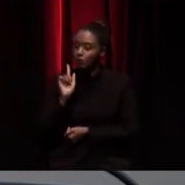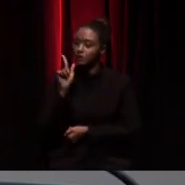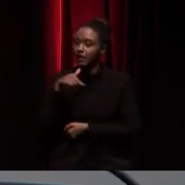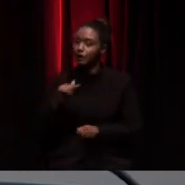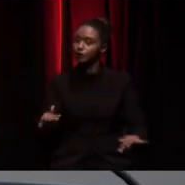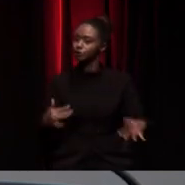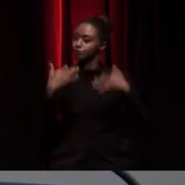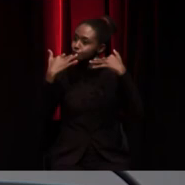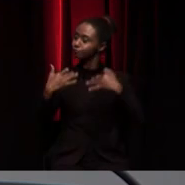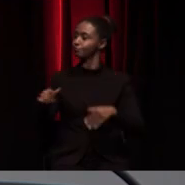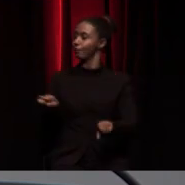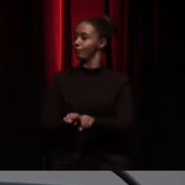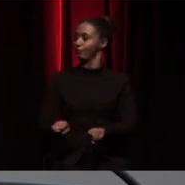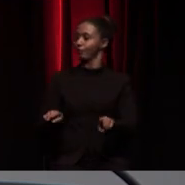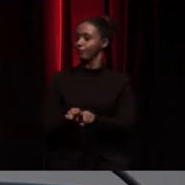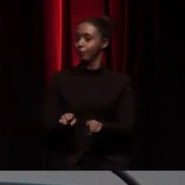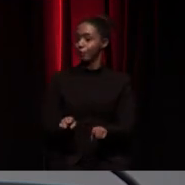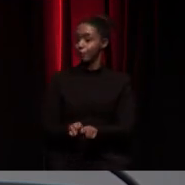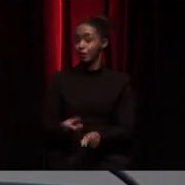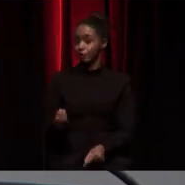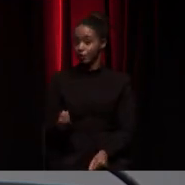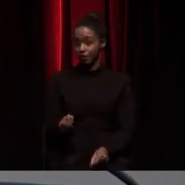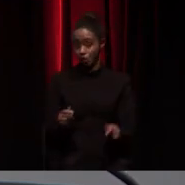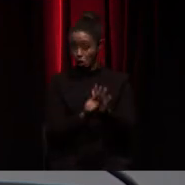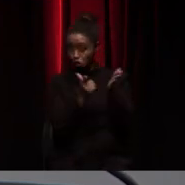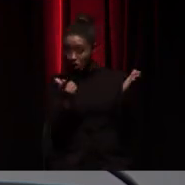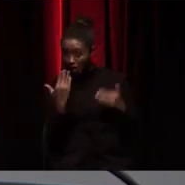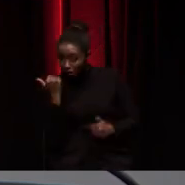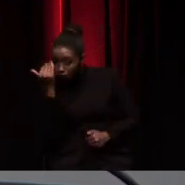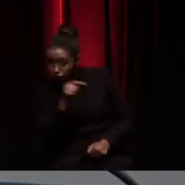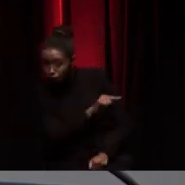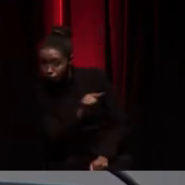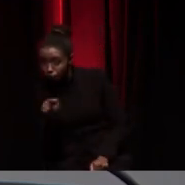big papers. People go to papers,